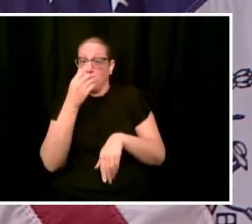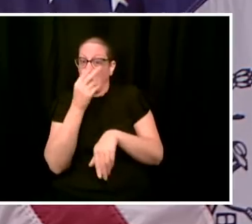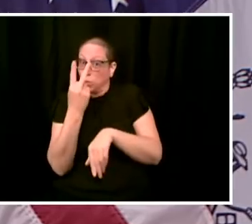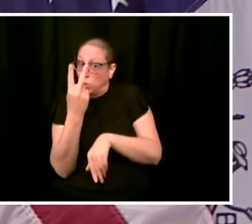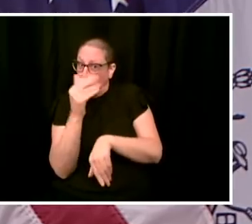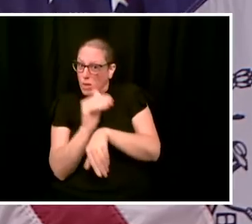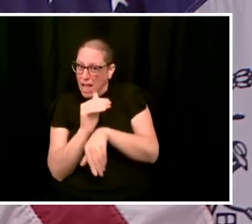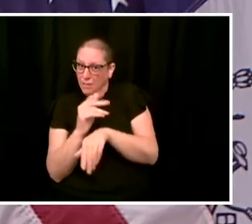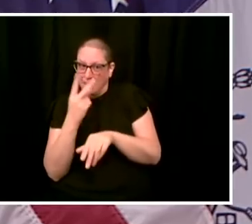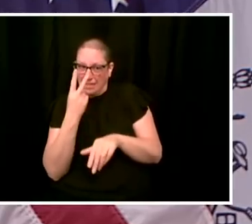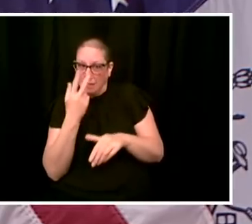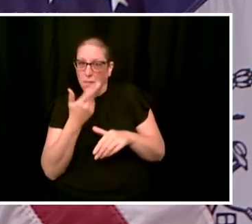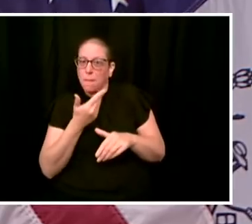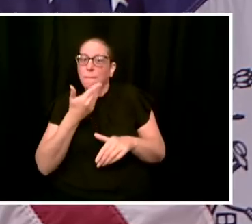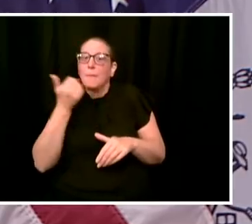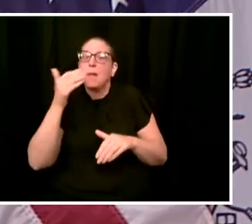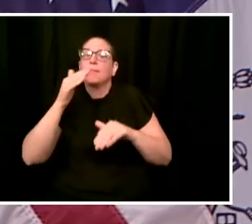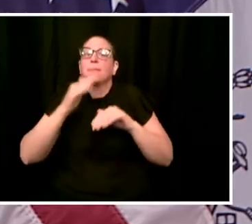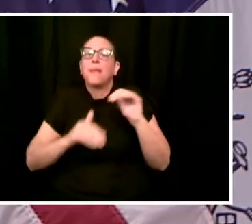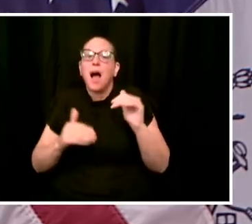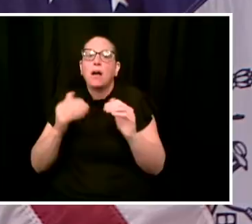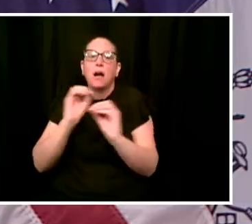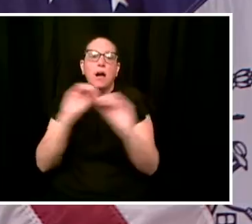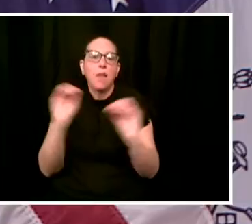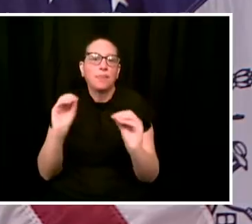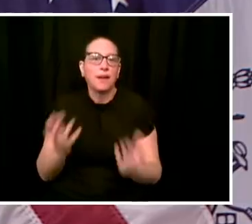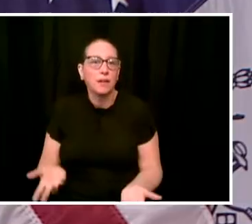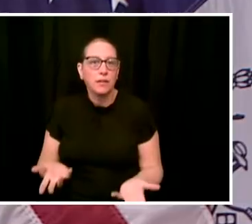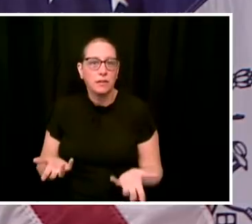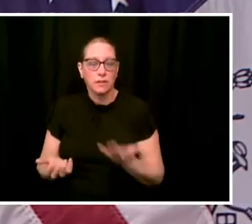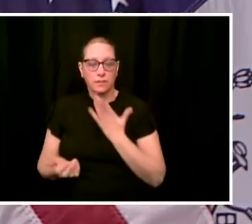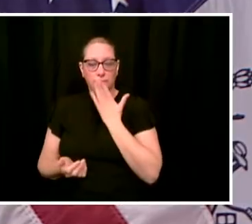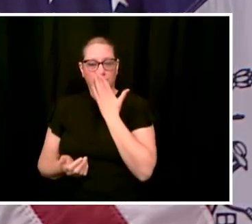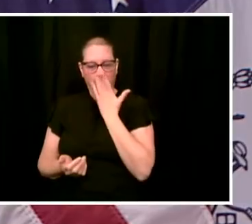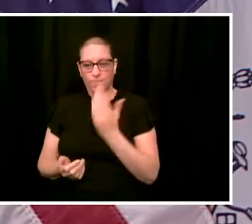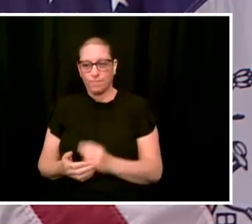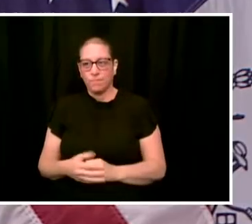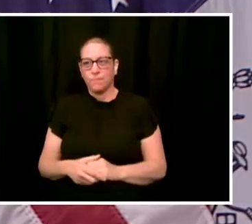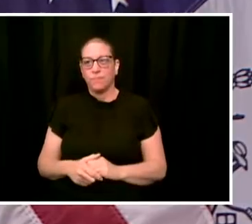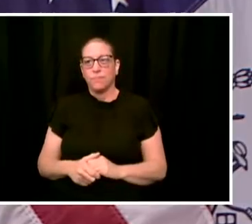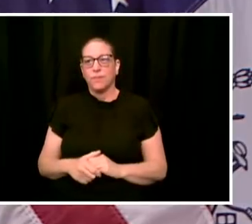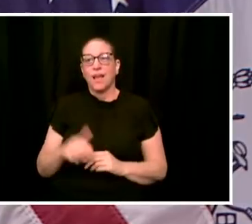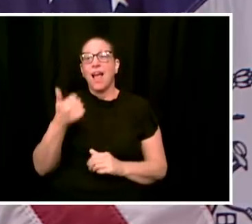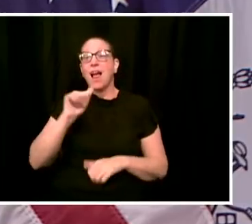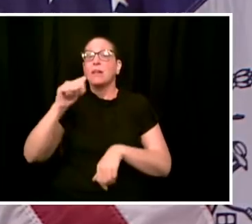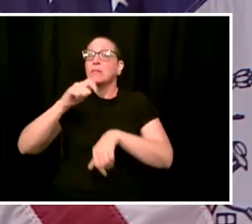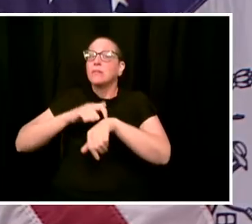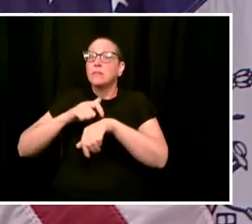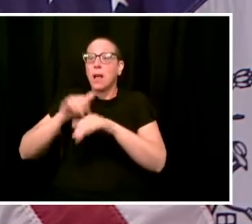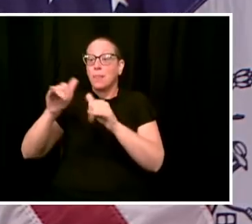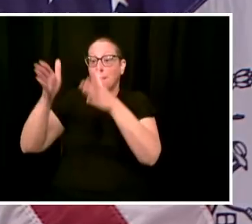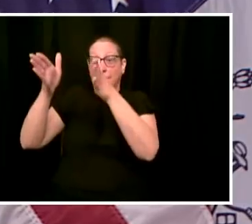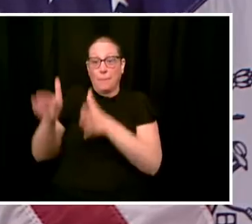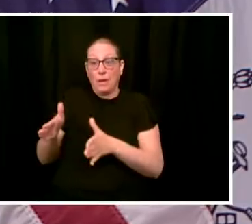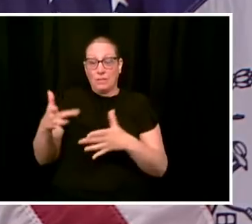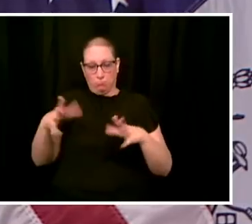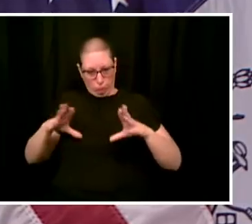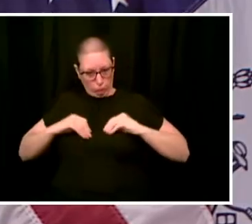THE STREET AND YOU CAN BEGIN TO SHOW THEM THE KIND OF HELP THAT WILLBE AVAILABLE FOR THEM. ANY TIME THAT SOMEONE COMES IN FOR A NIGHT IS T